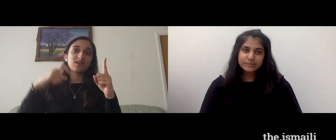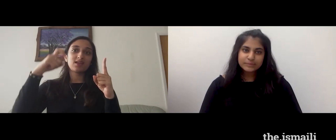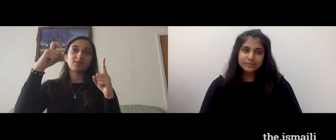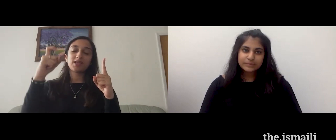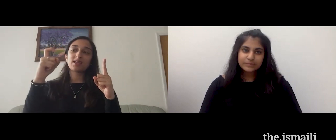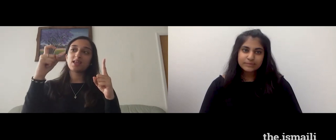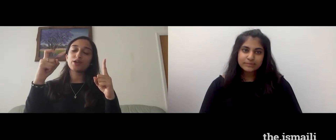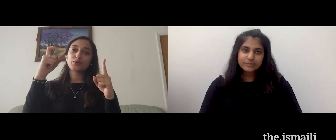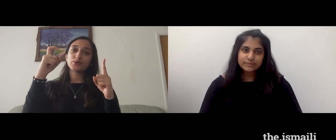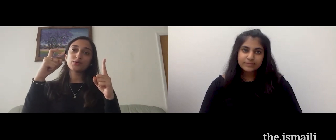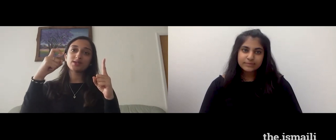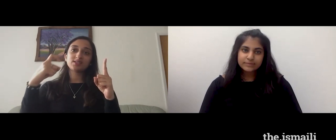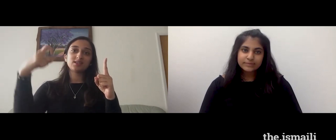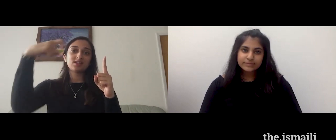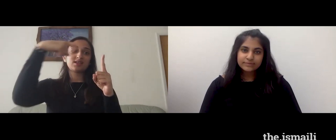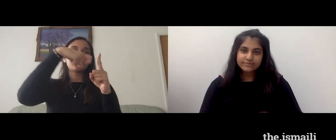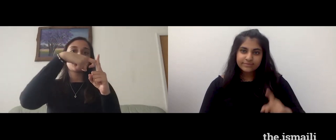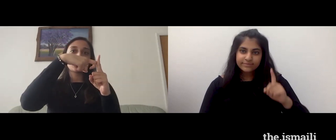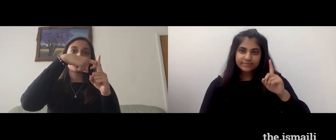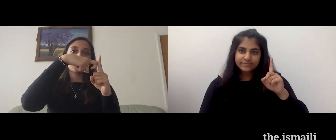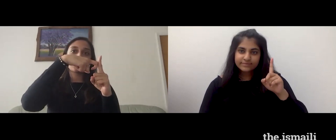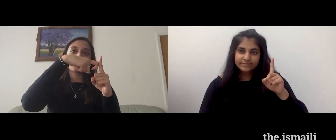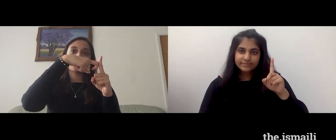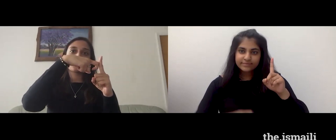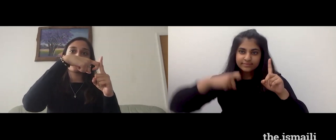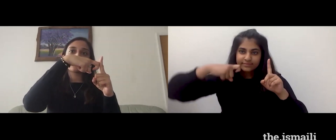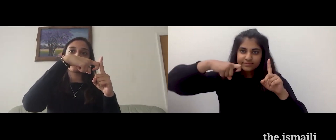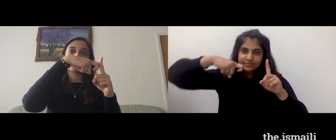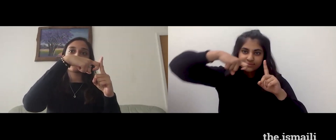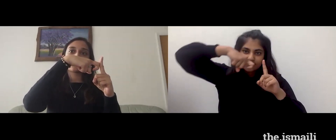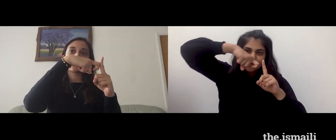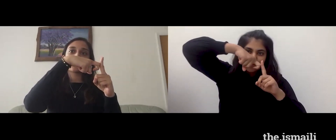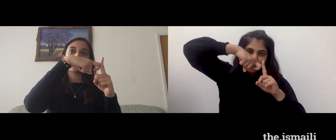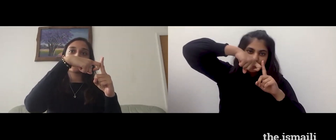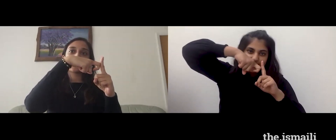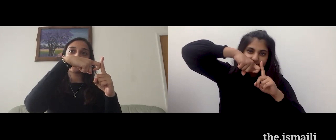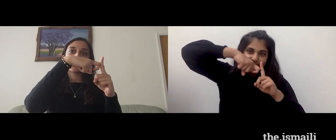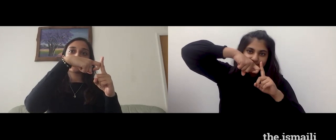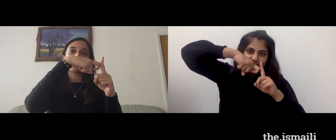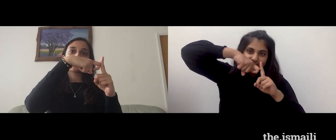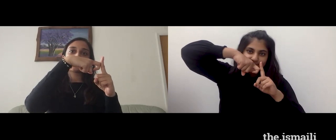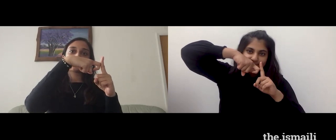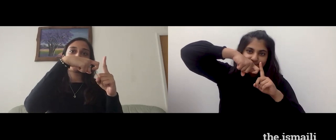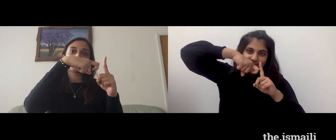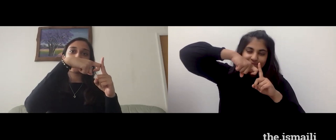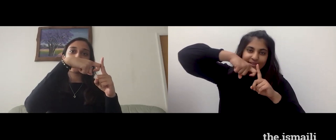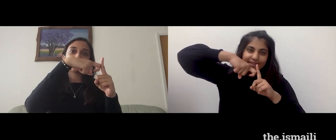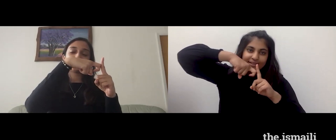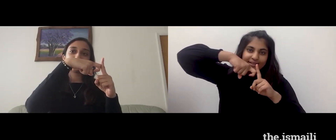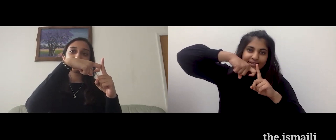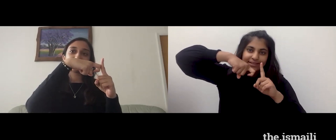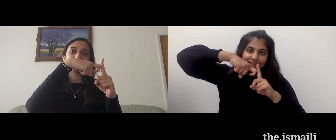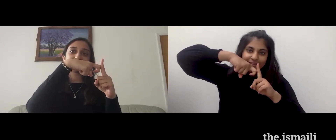making a hook and then "K", "K".